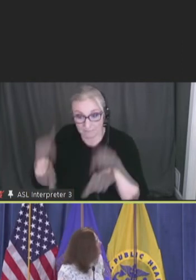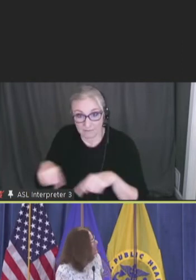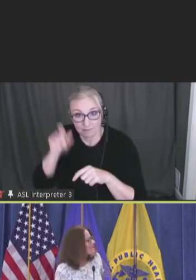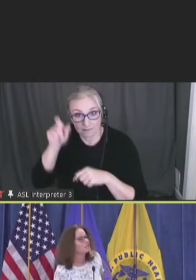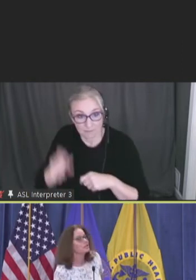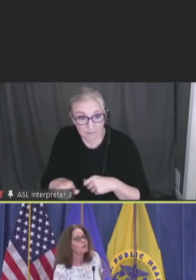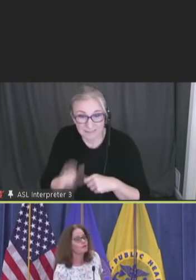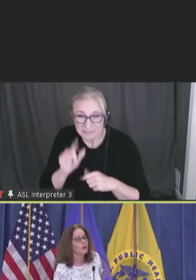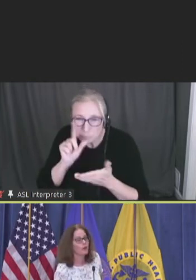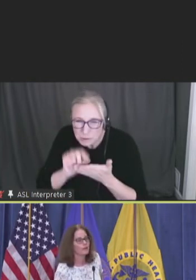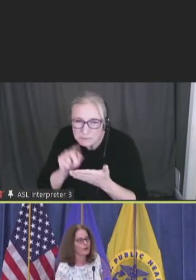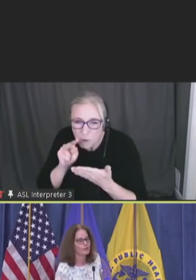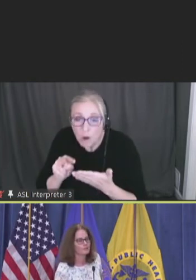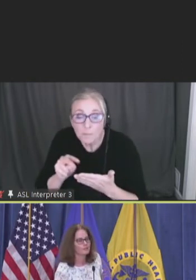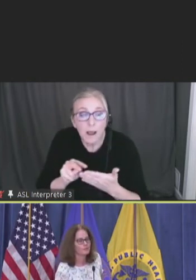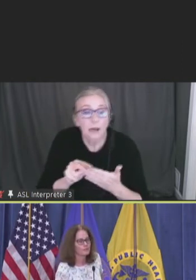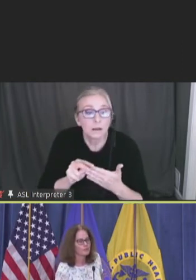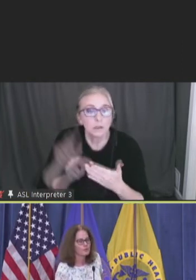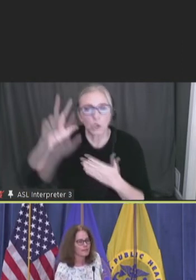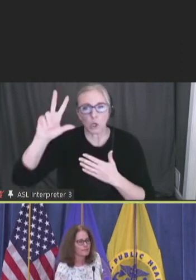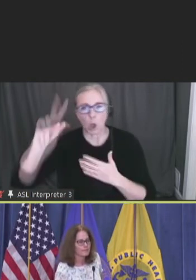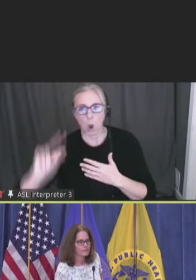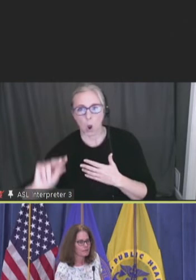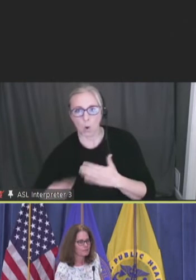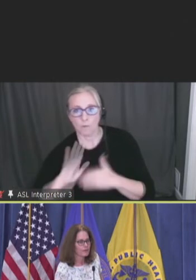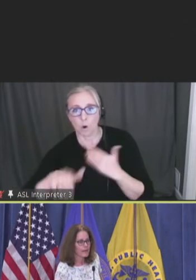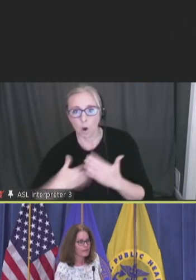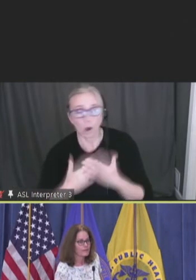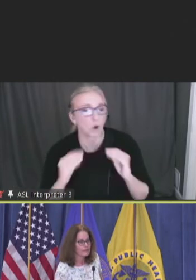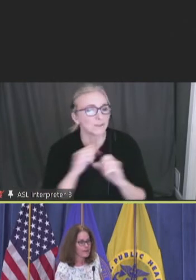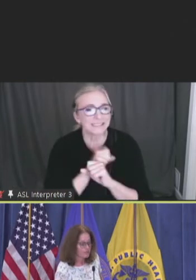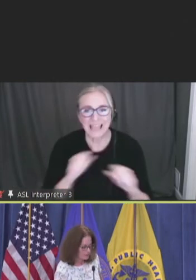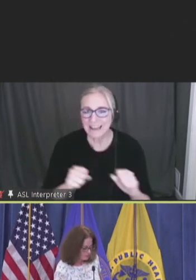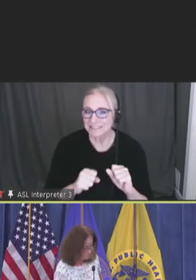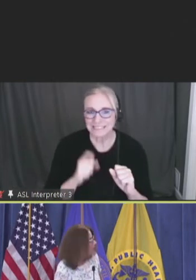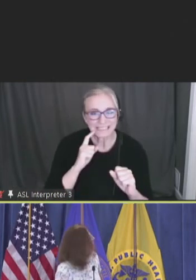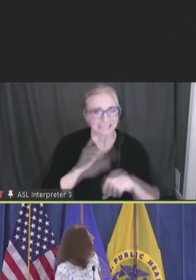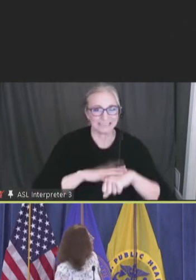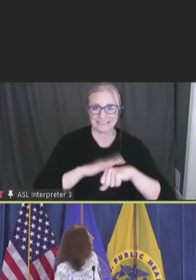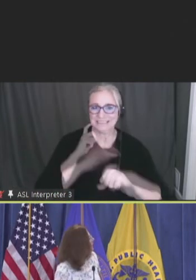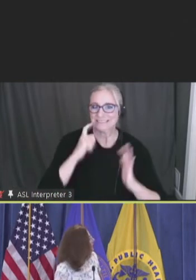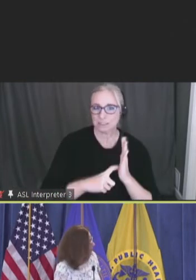It says "No" for all the outcomes. There's no safety signal for any of the outcomes.